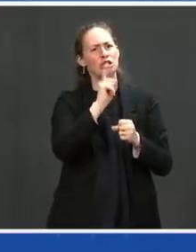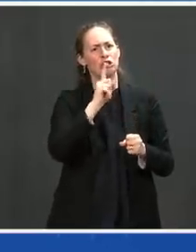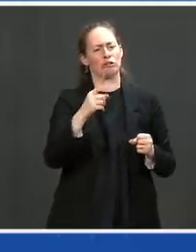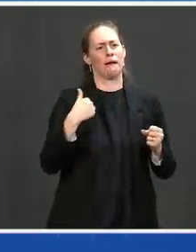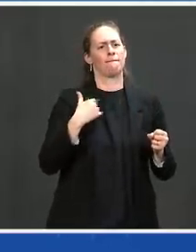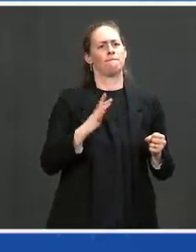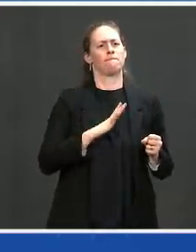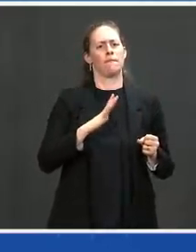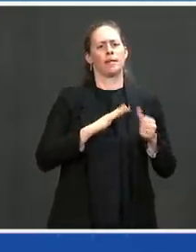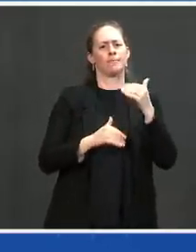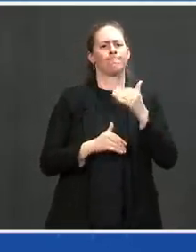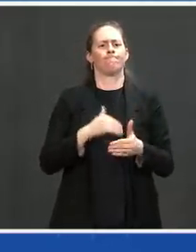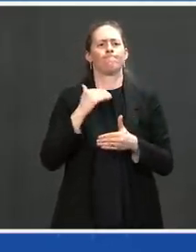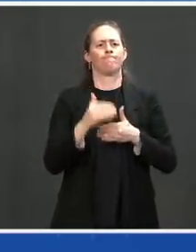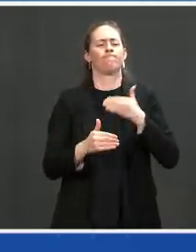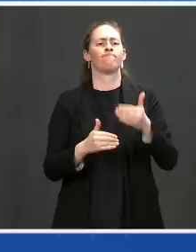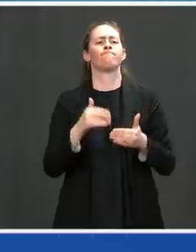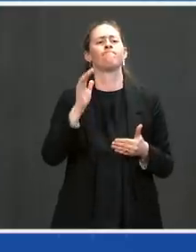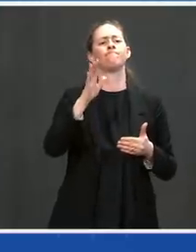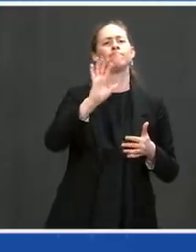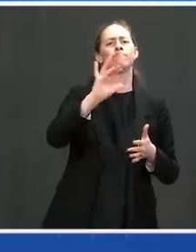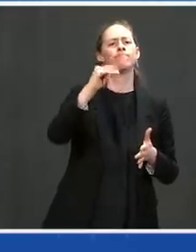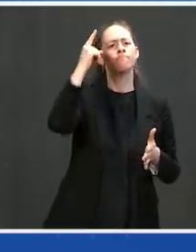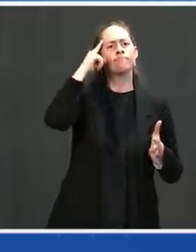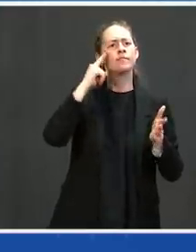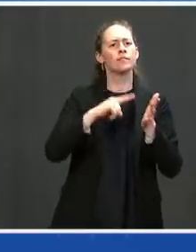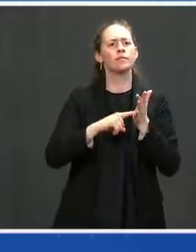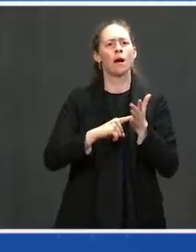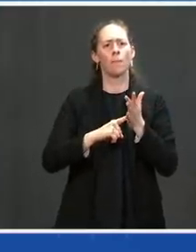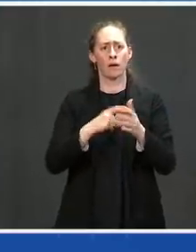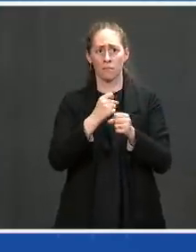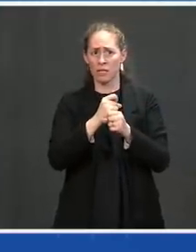whether or not you got the right code for your credit card, you know?